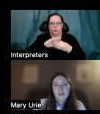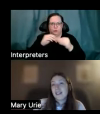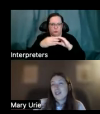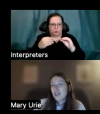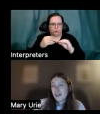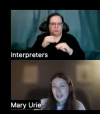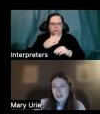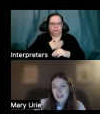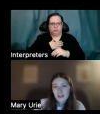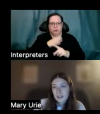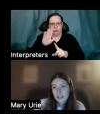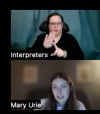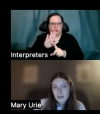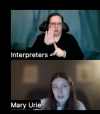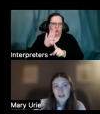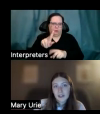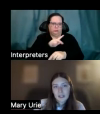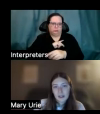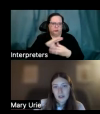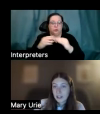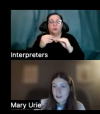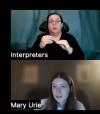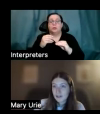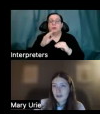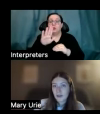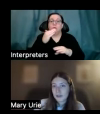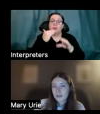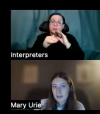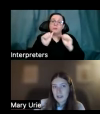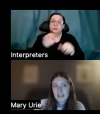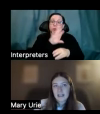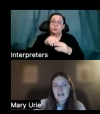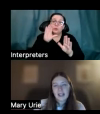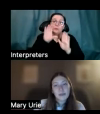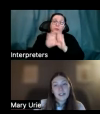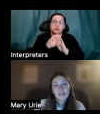you can include in your letters or in your emails, you can always include a picture of you or your family, that can be good